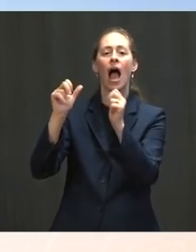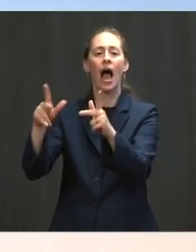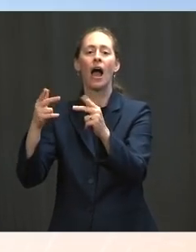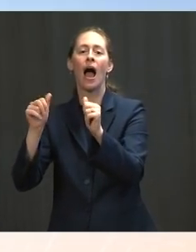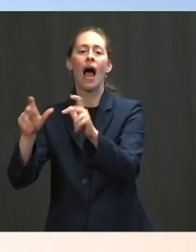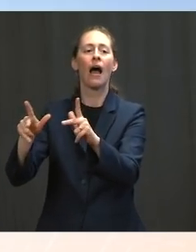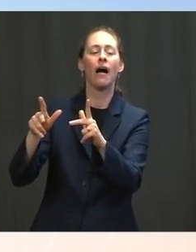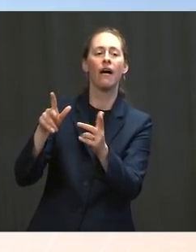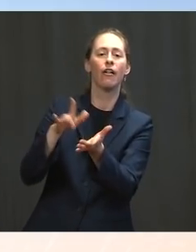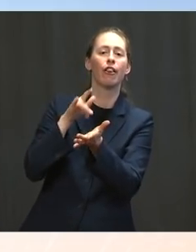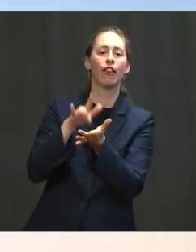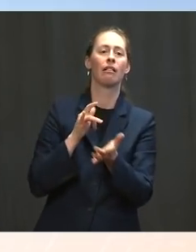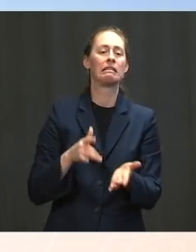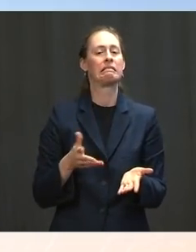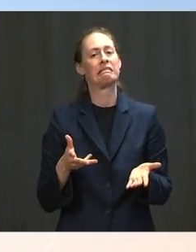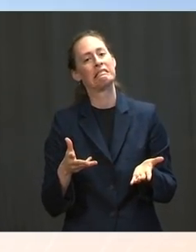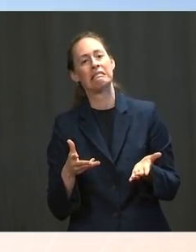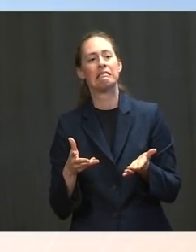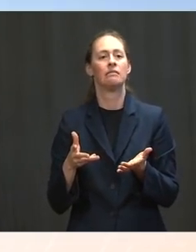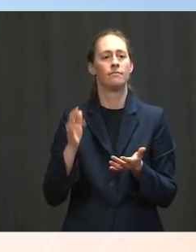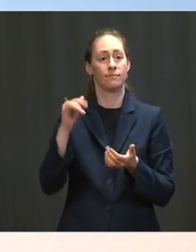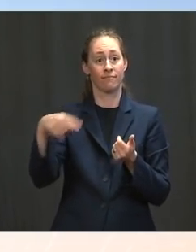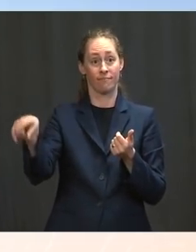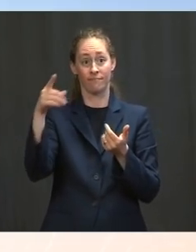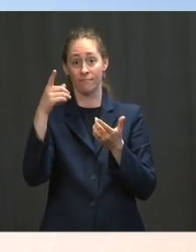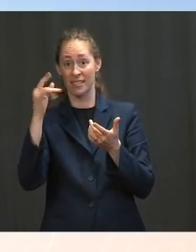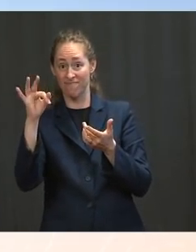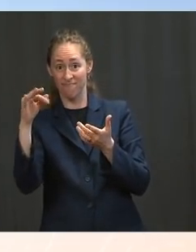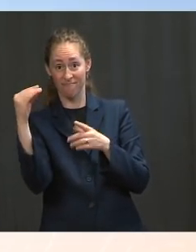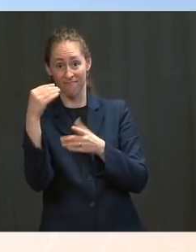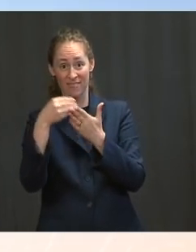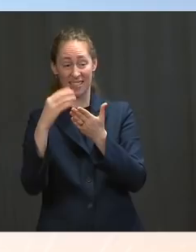I would refer you to the company. And in terms of assessments of the impact,